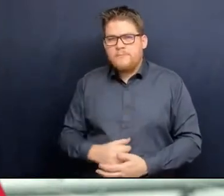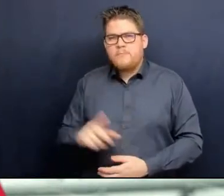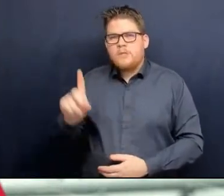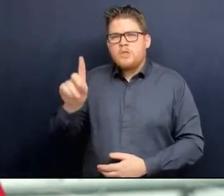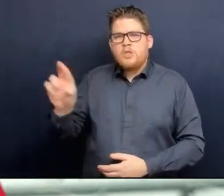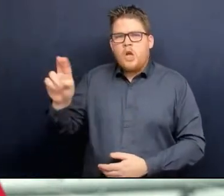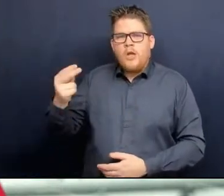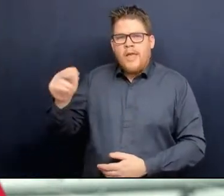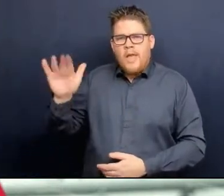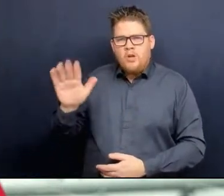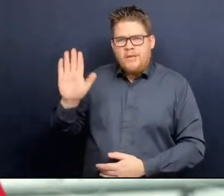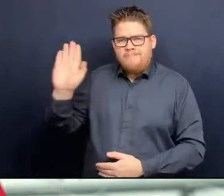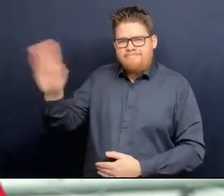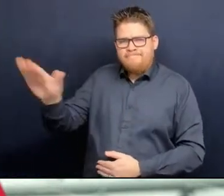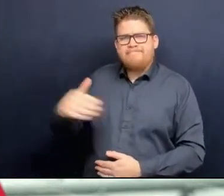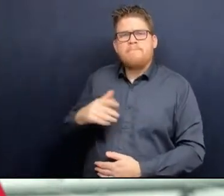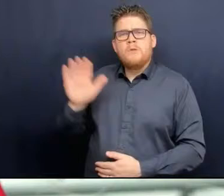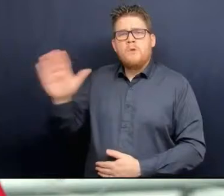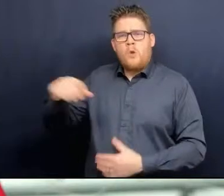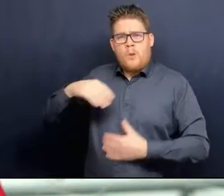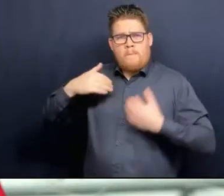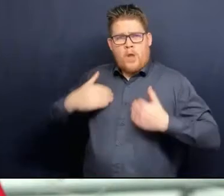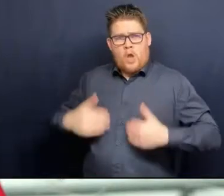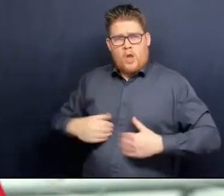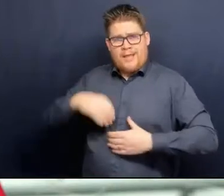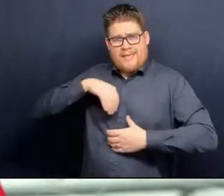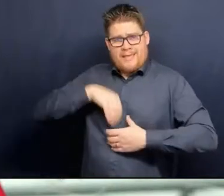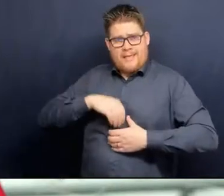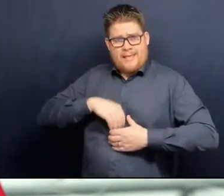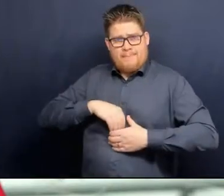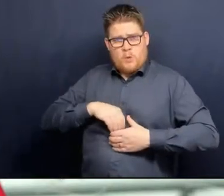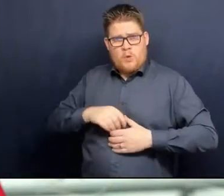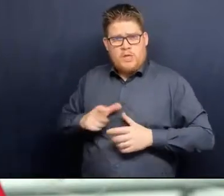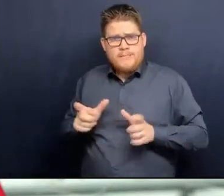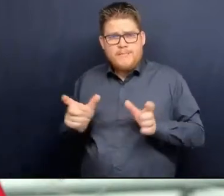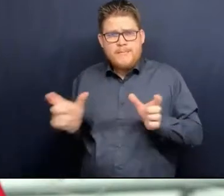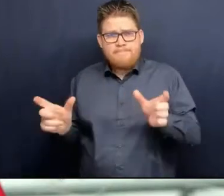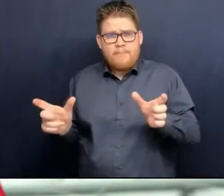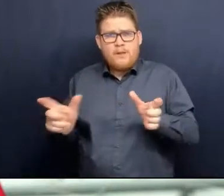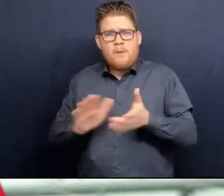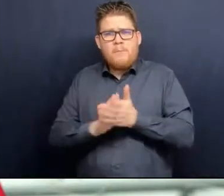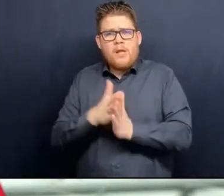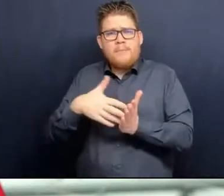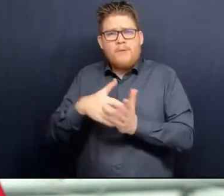about in the unity waning and I'm just wondering if you can discuss like, how will we know